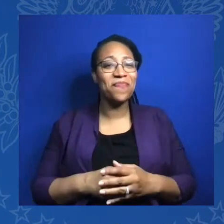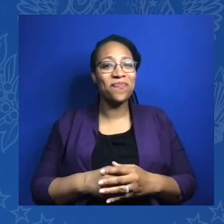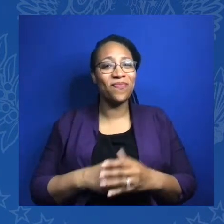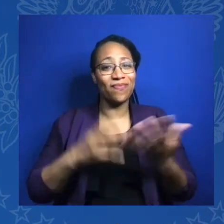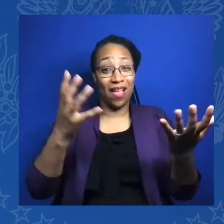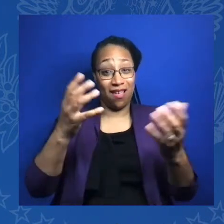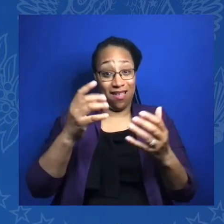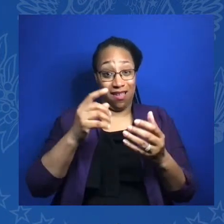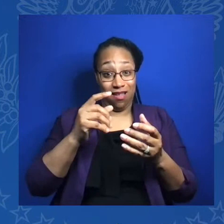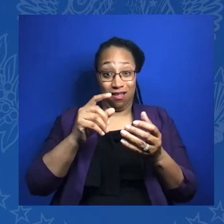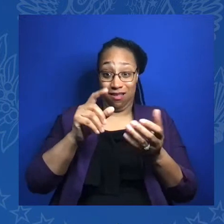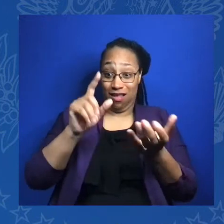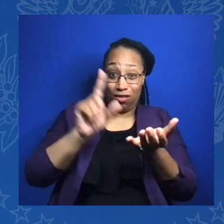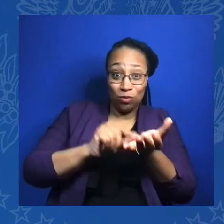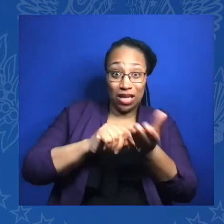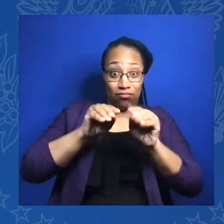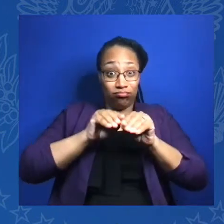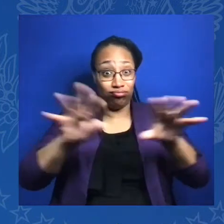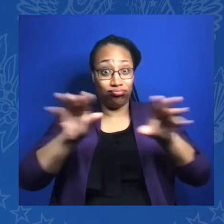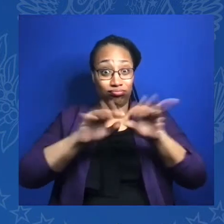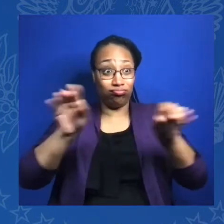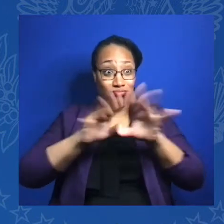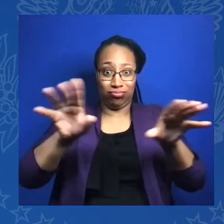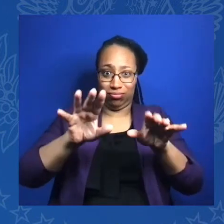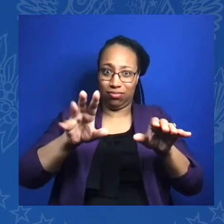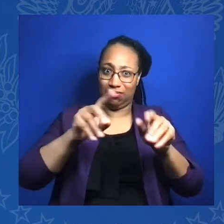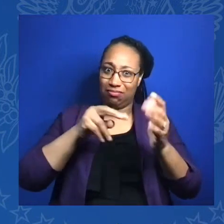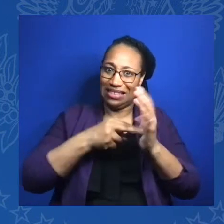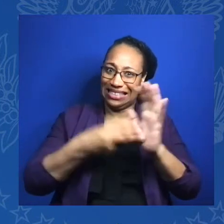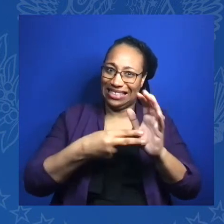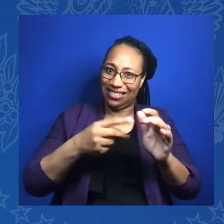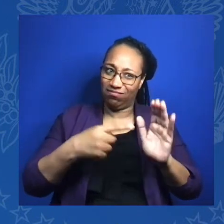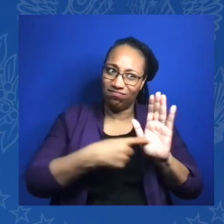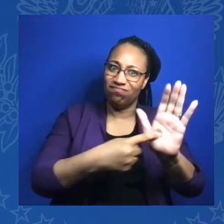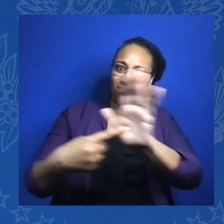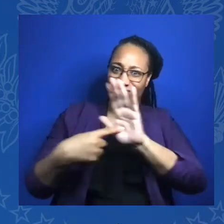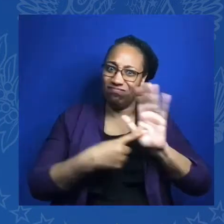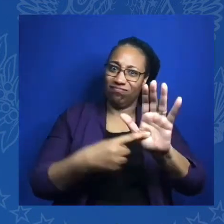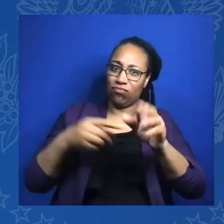We also keep the faith for Austin -- Austin Tice. His mom Debra is here tonight.